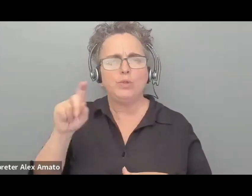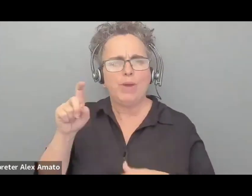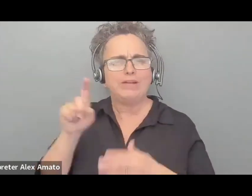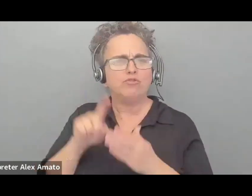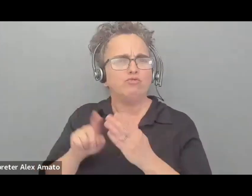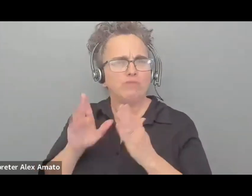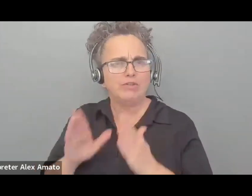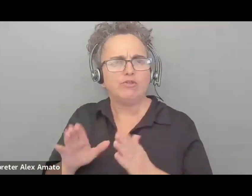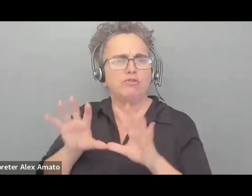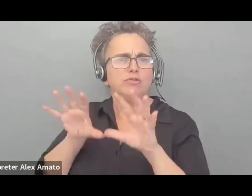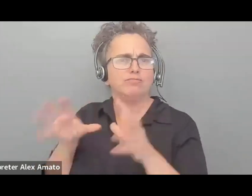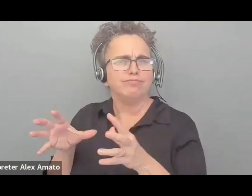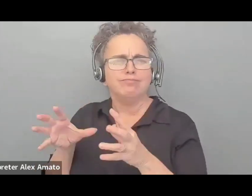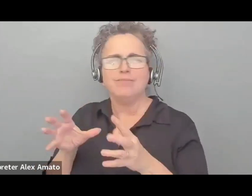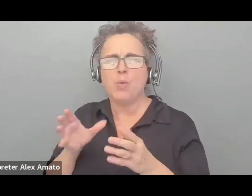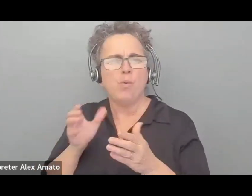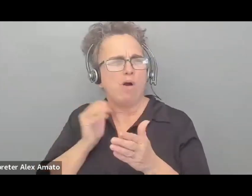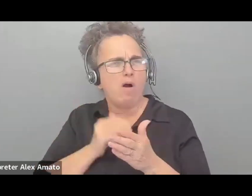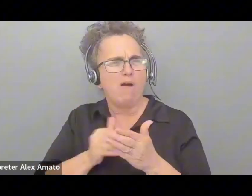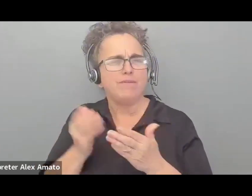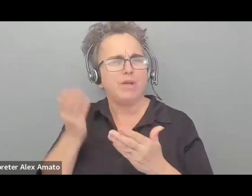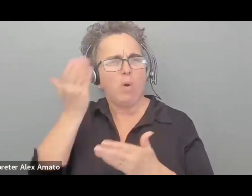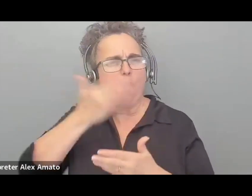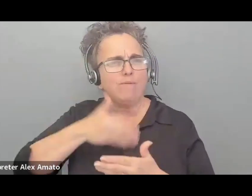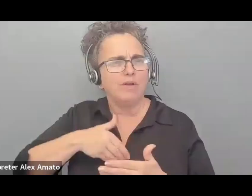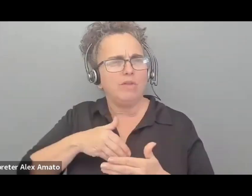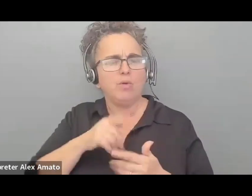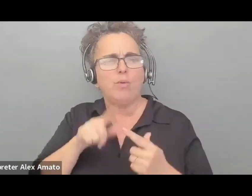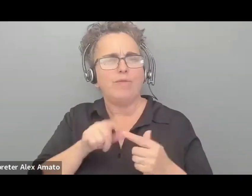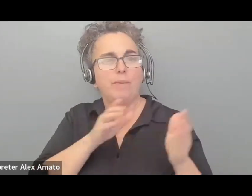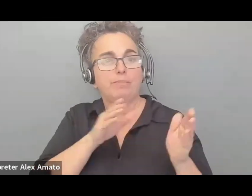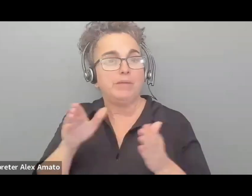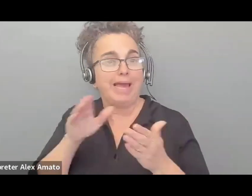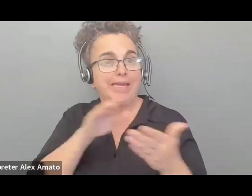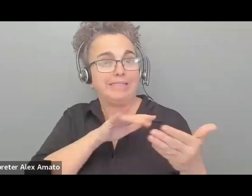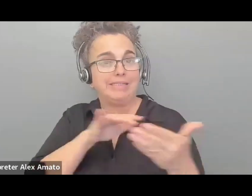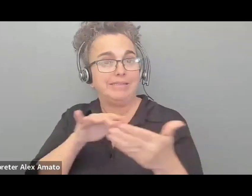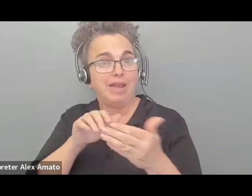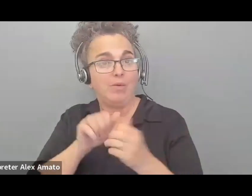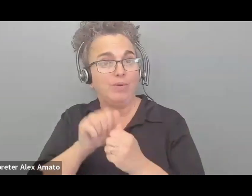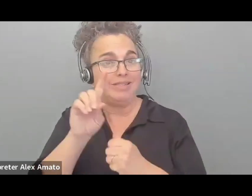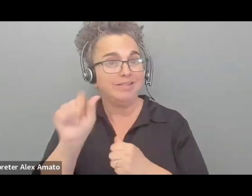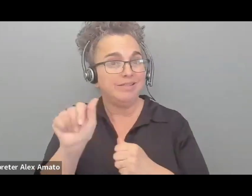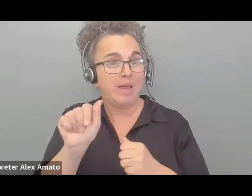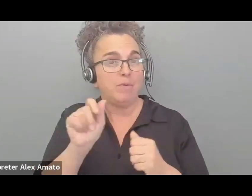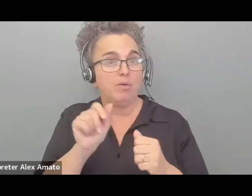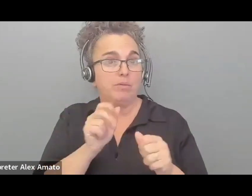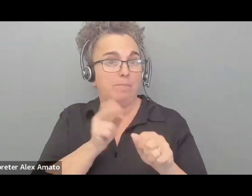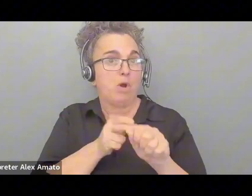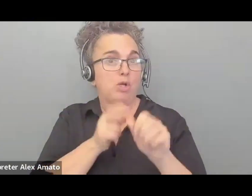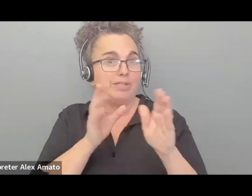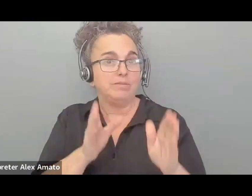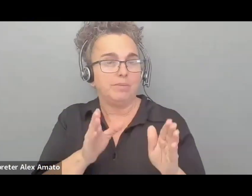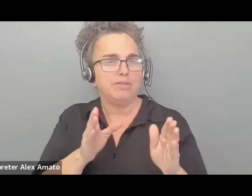when planning studies with disabled participants and how can they set things up more thoughtfully from the beginning?